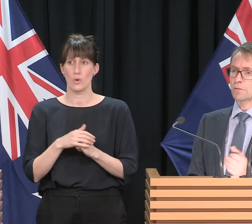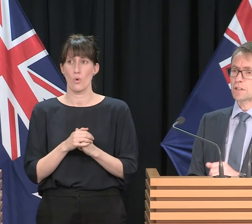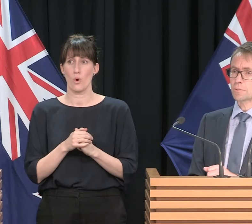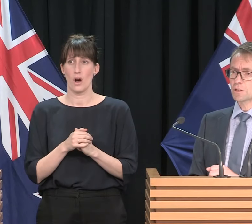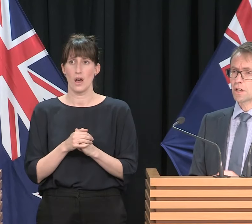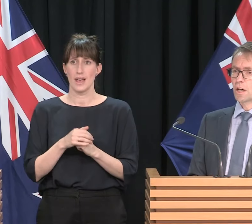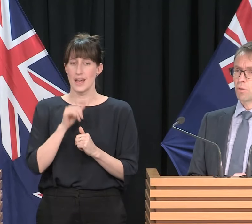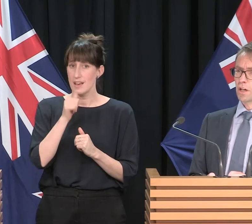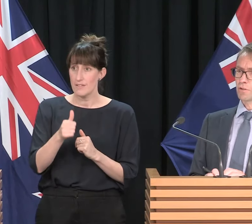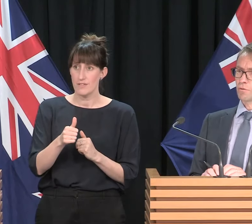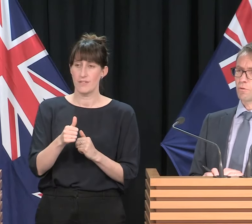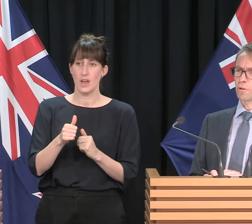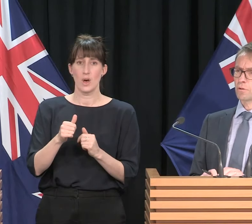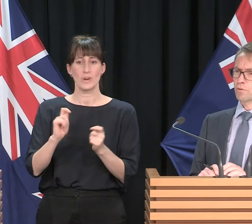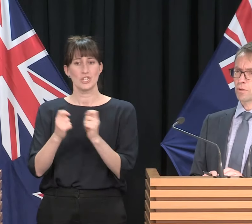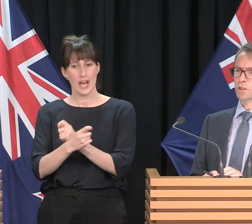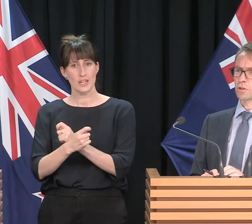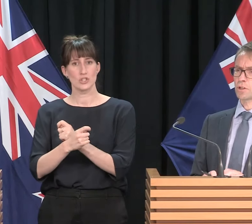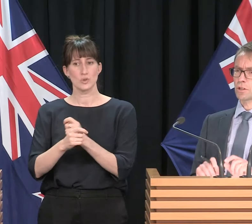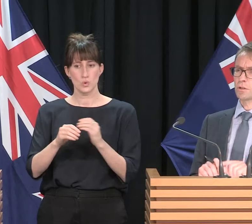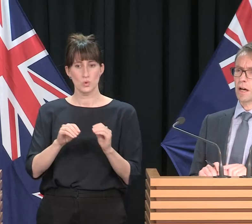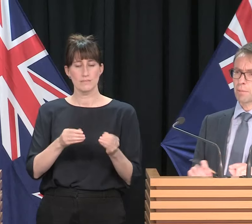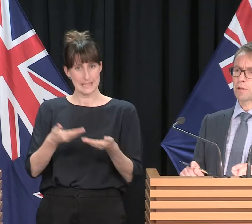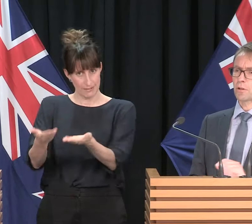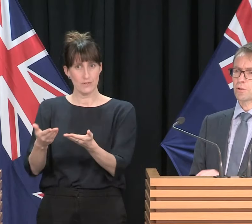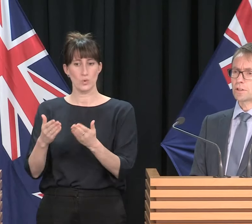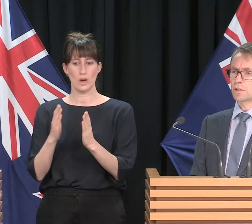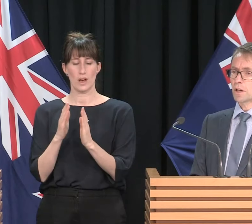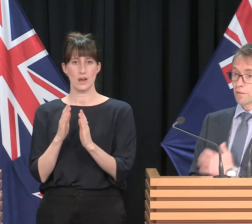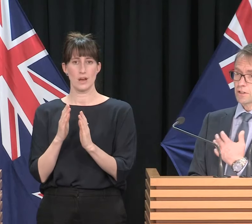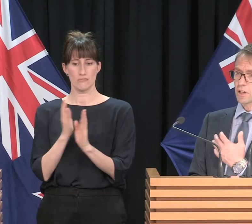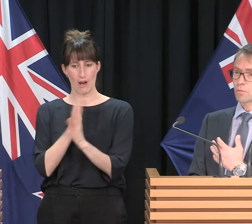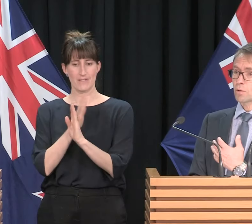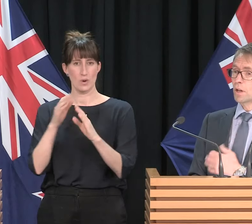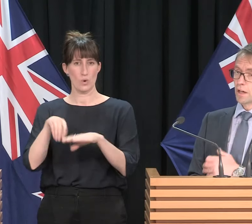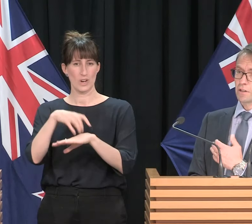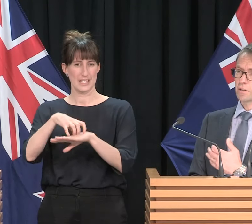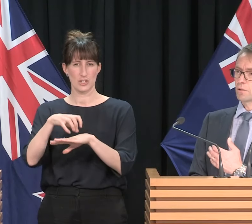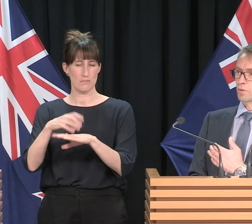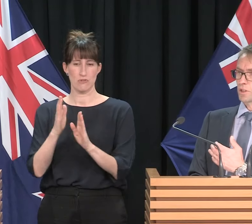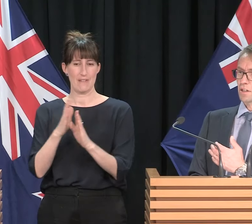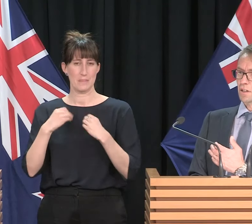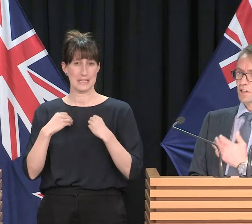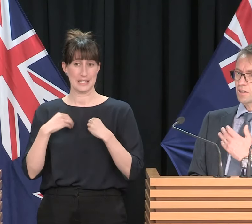today. I want to stress once again that this is about general